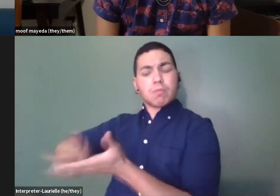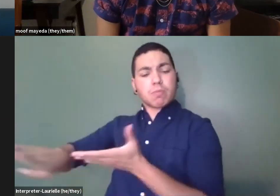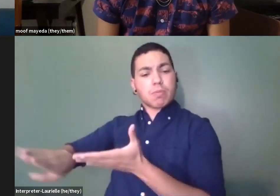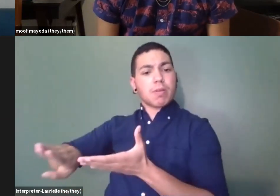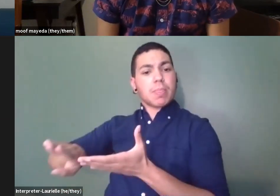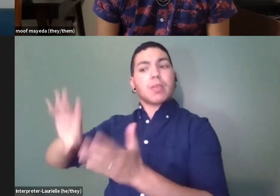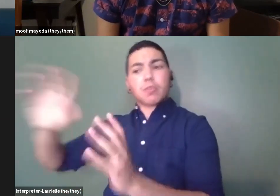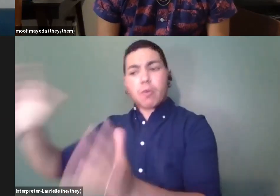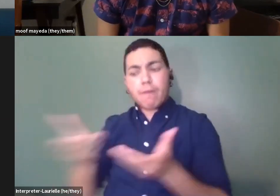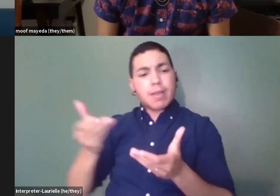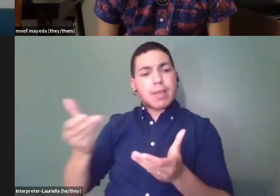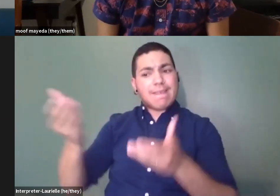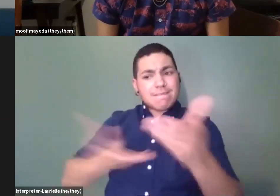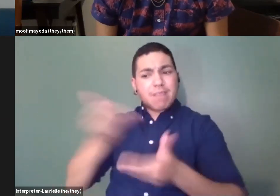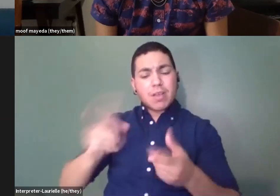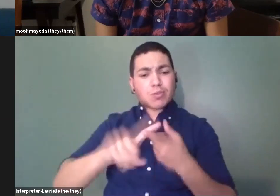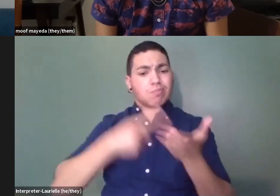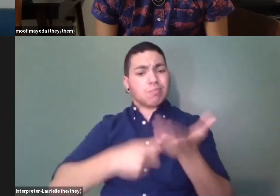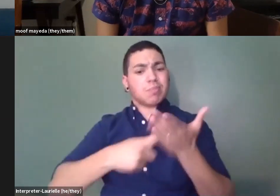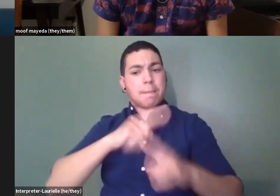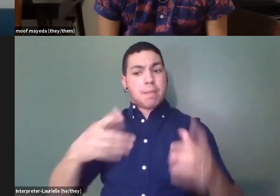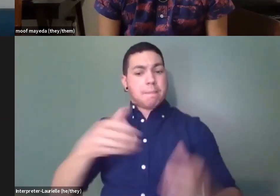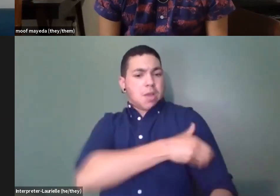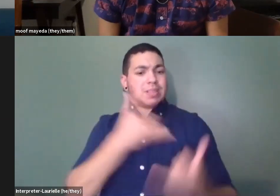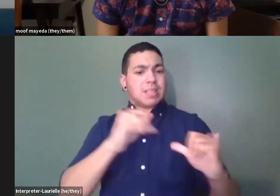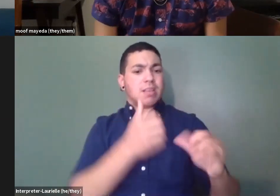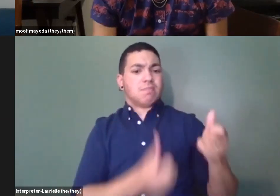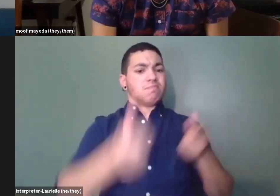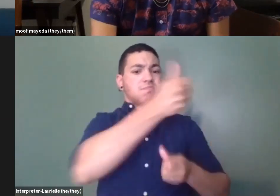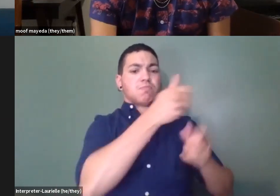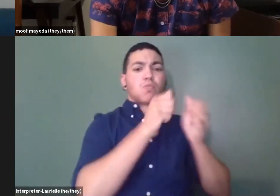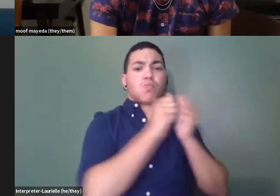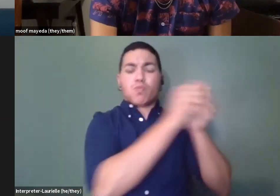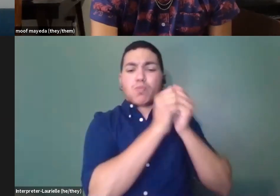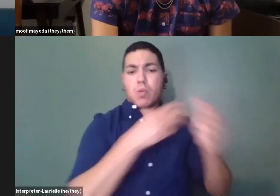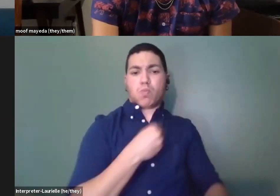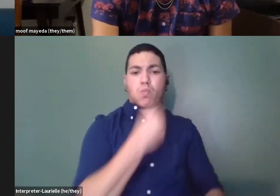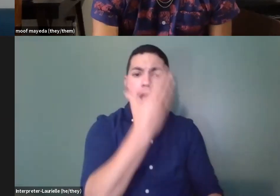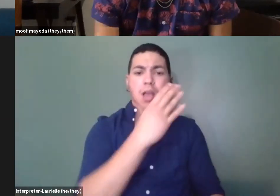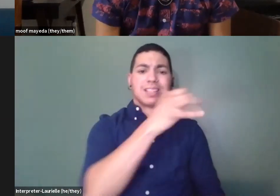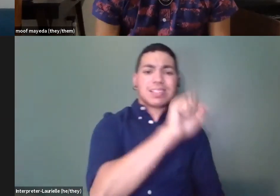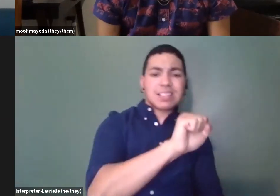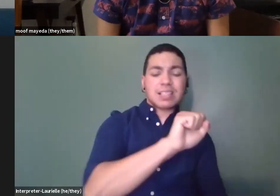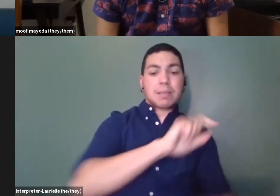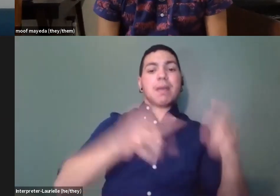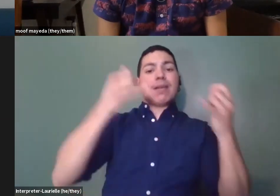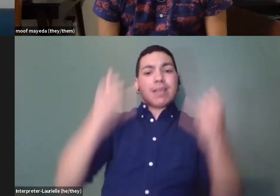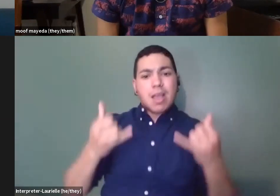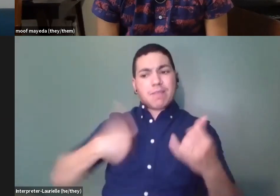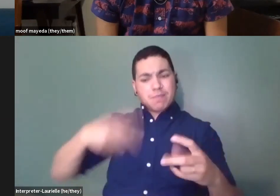Thanks, Moof. I'm going to check back in with Iden to see if -- Iden, are you